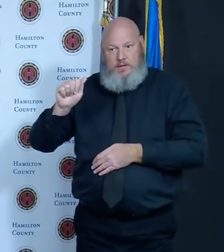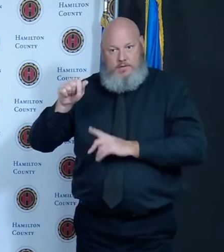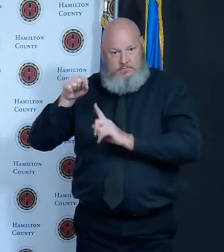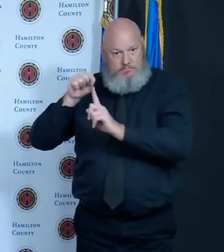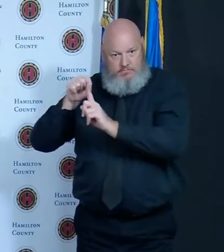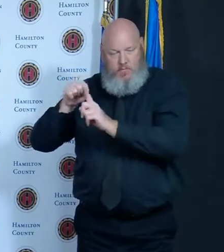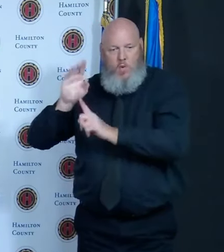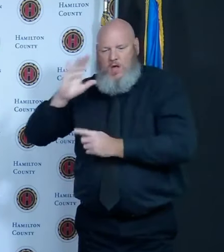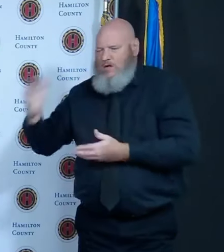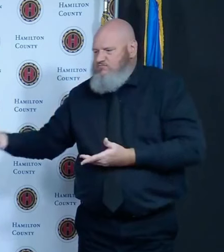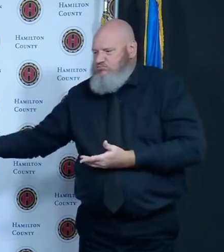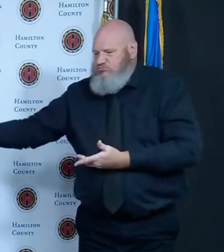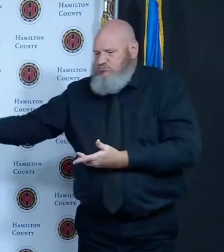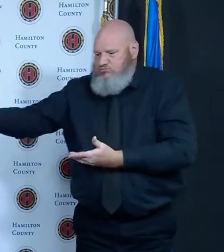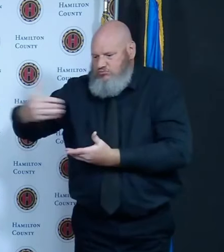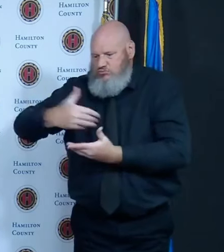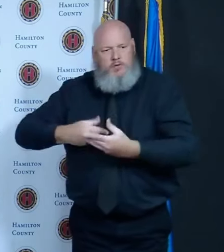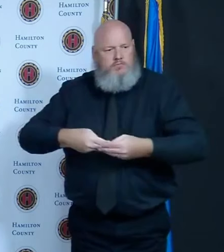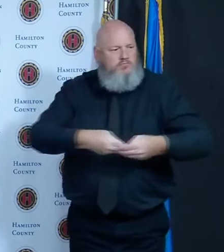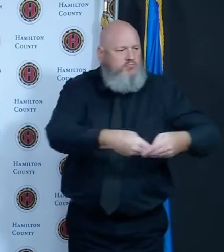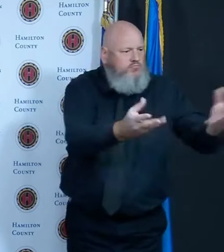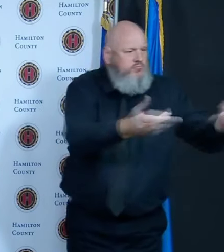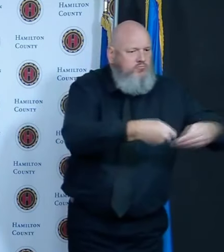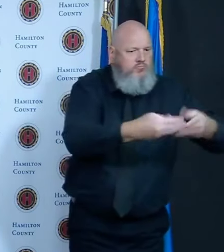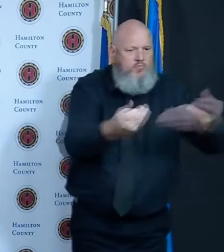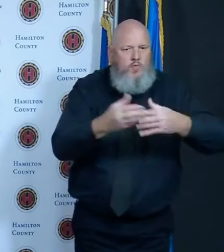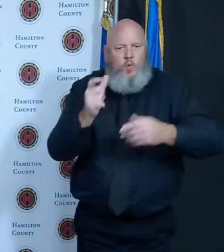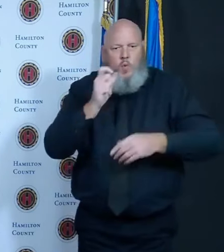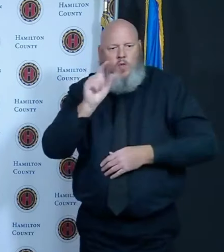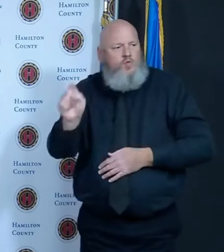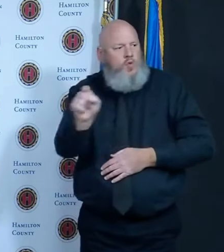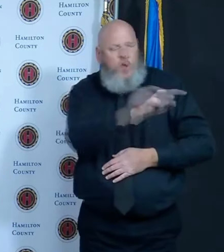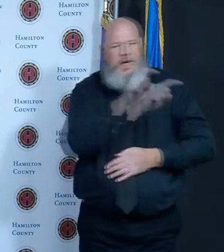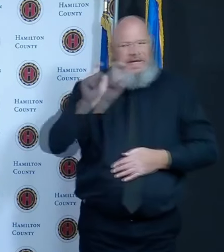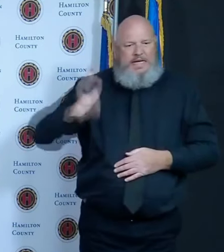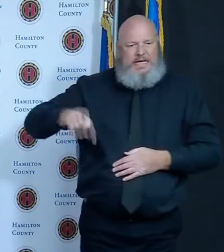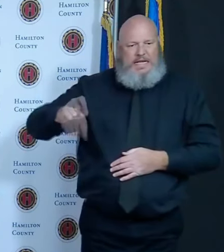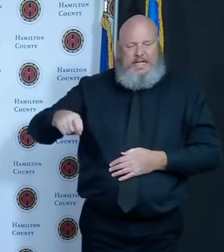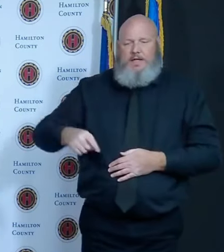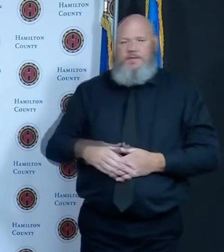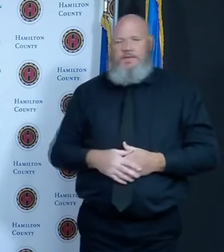also continue to grow Hamilton County purchasing and EMA will continue our